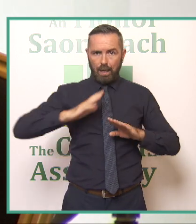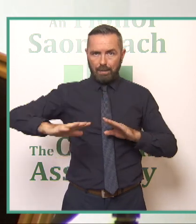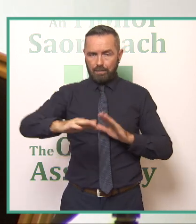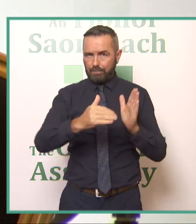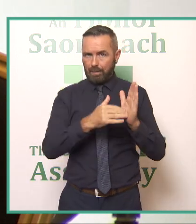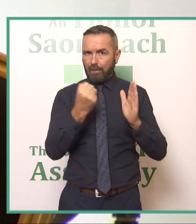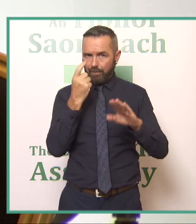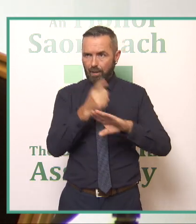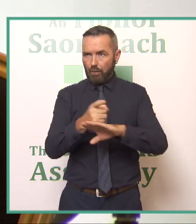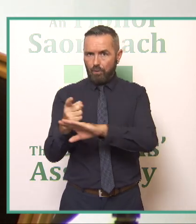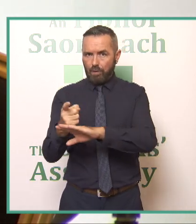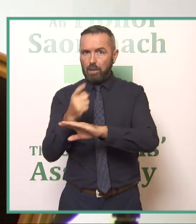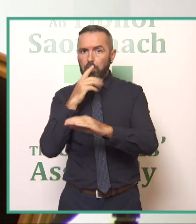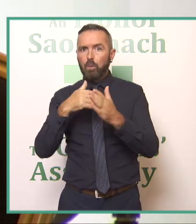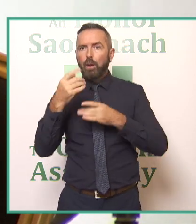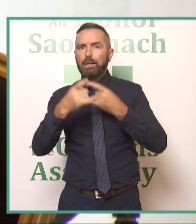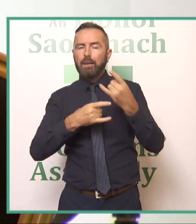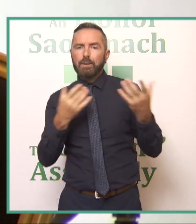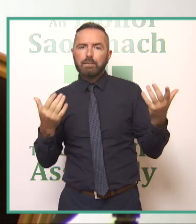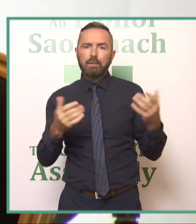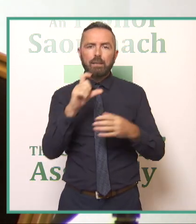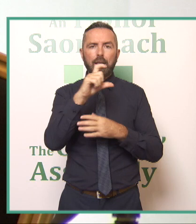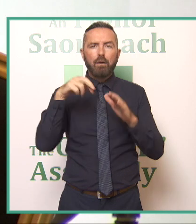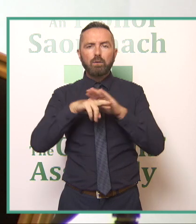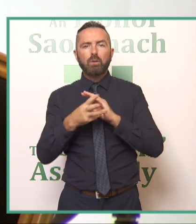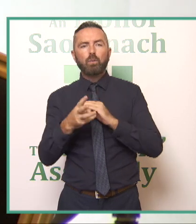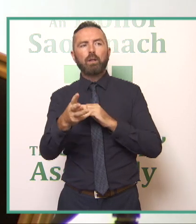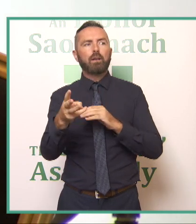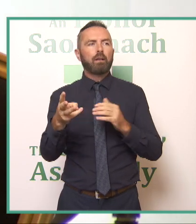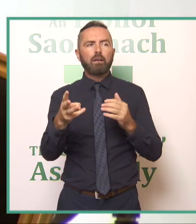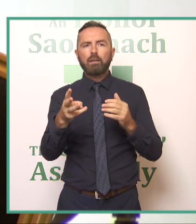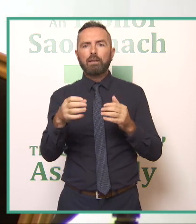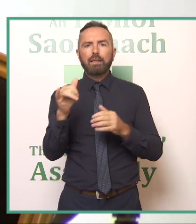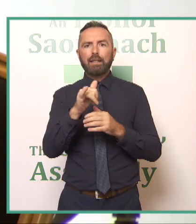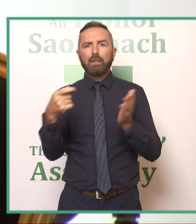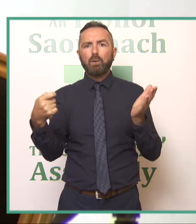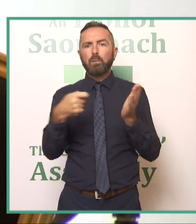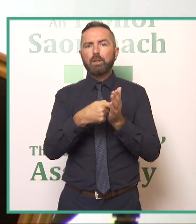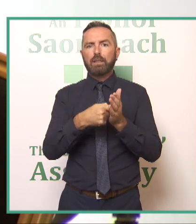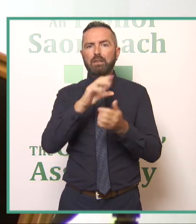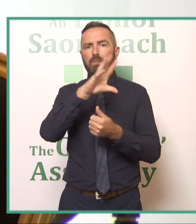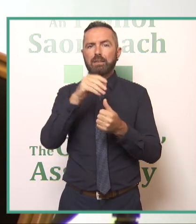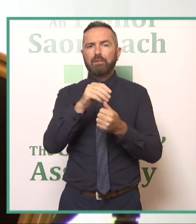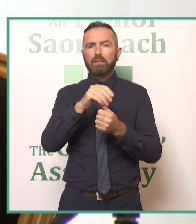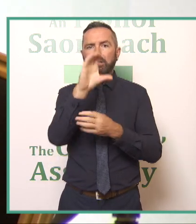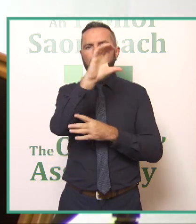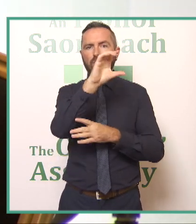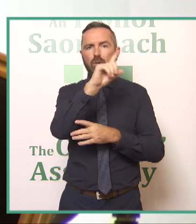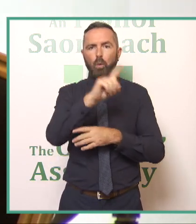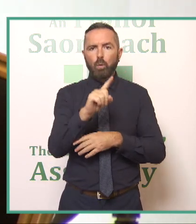but what happens is a counselors will put in either specific zoning or rezoning and ignore